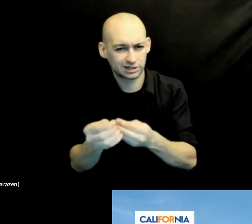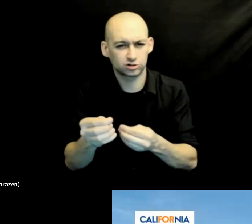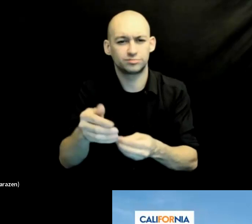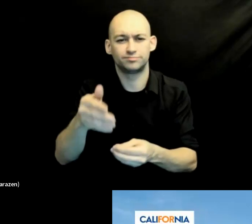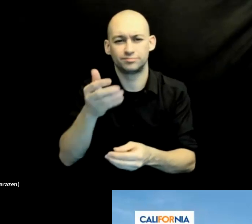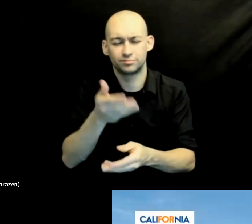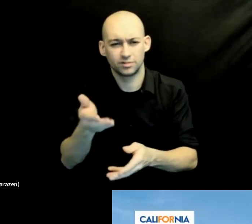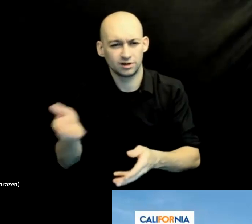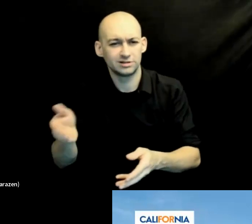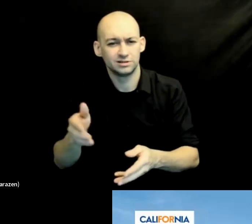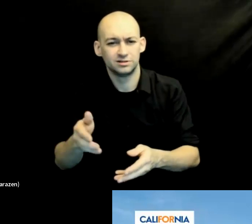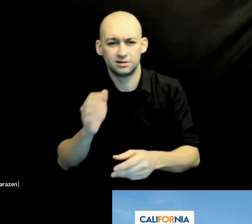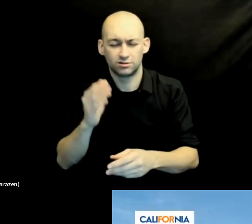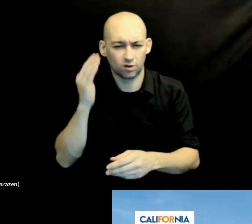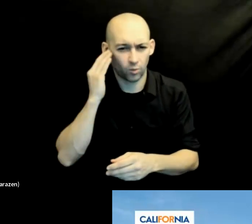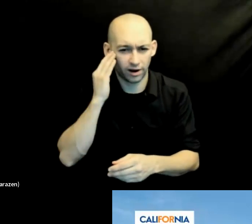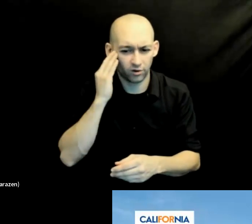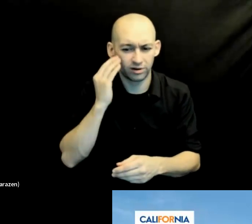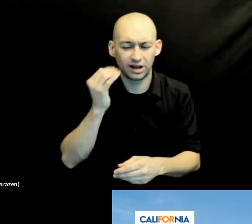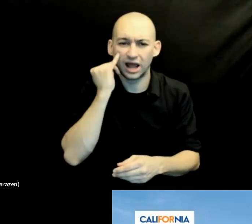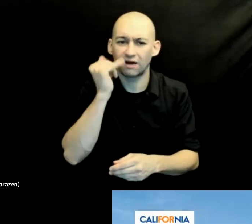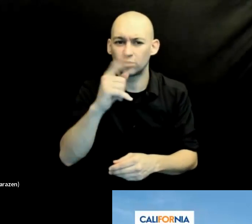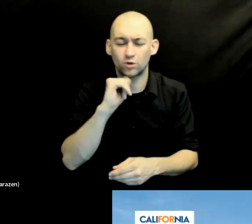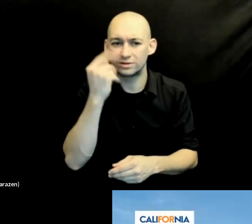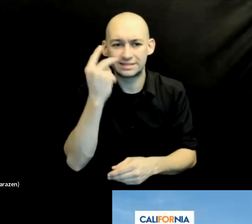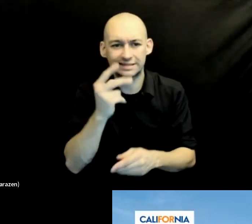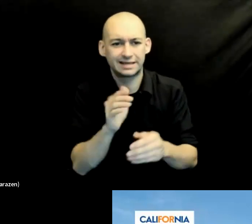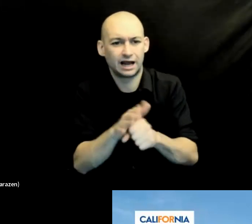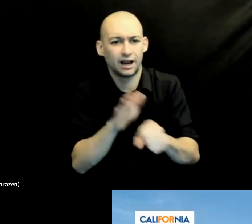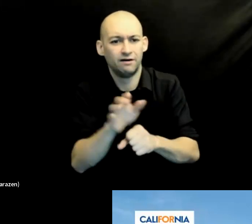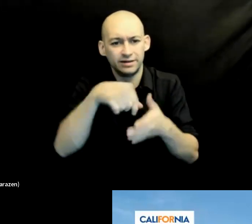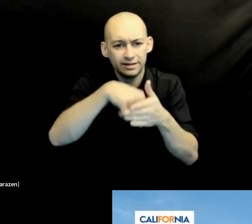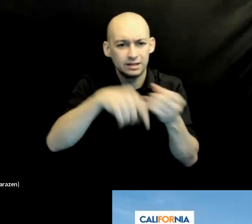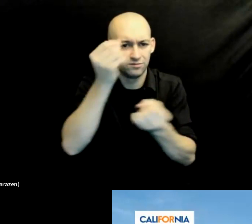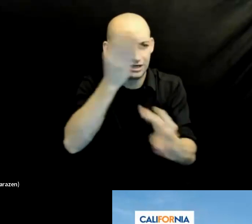don't see in our implementation phase enough detail about how we're going to outreach and